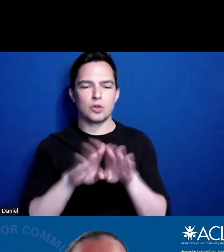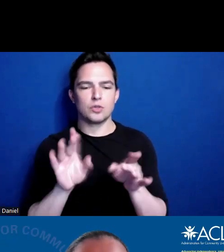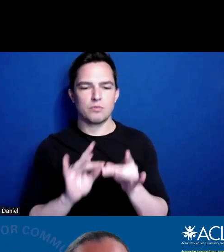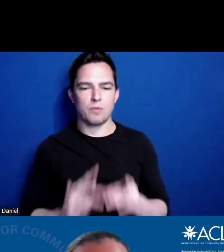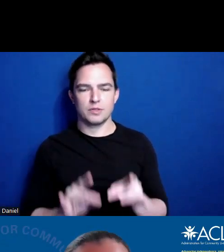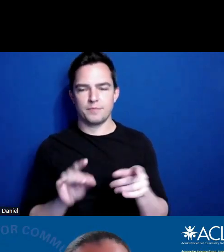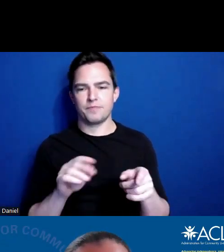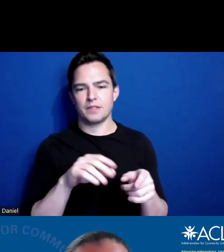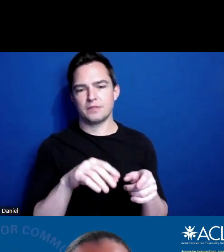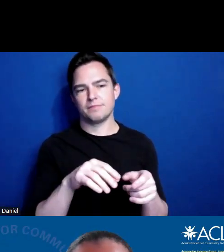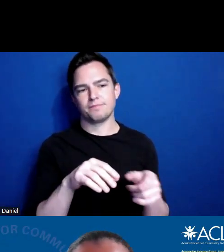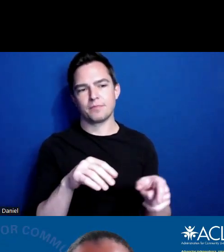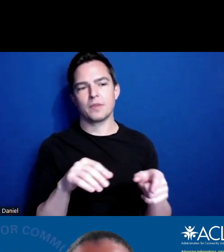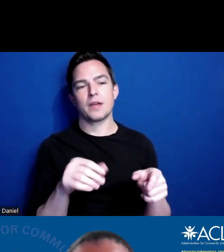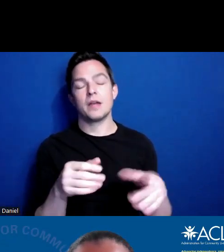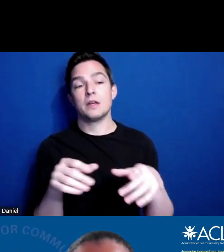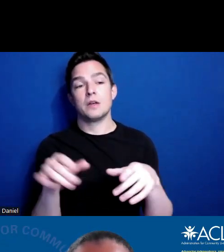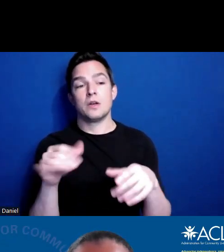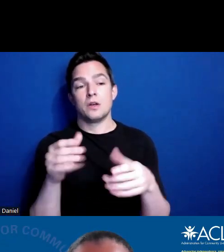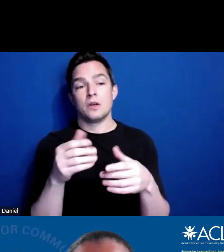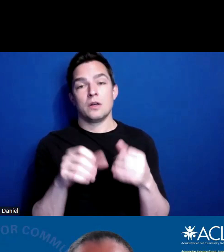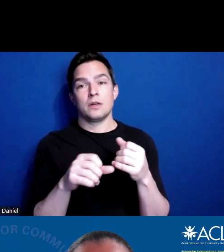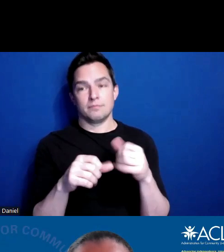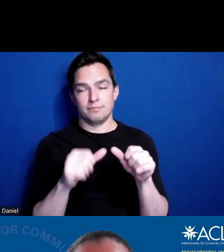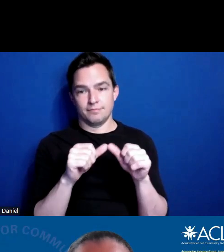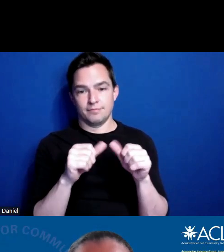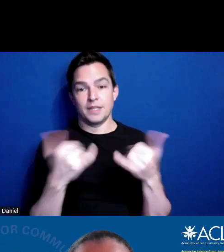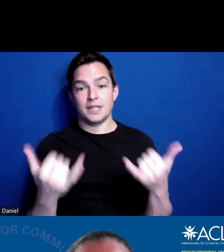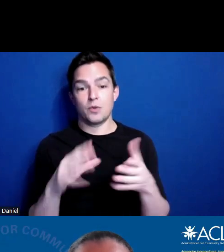Without further ado, we are going to learn more about the Minority Youth and Centers